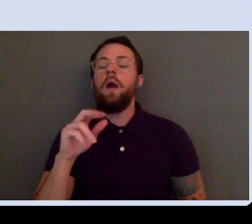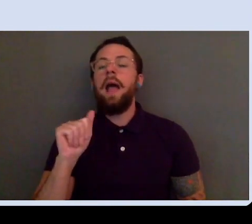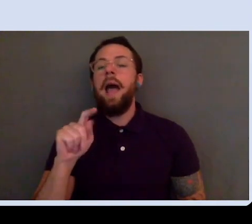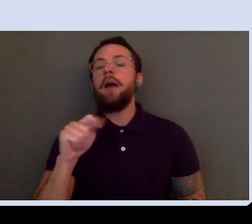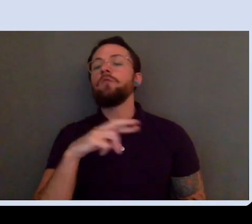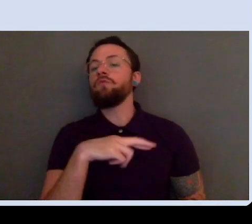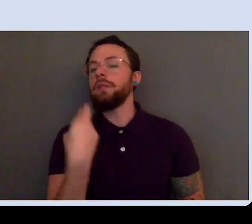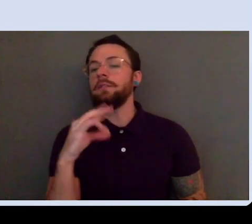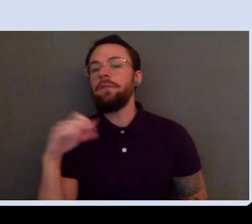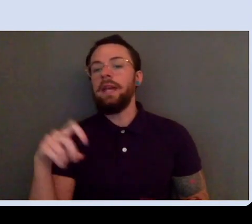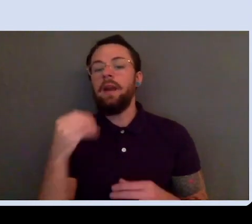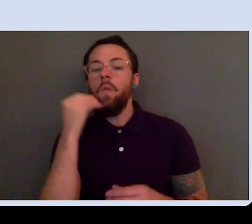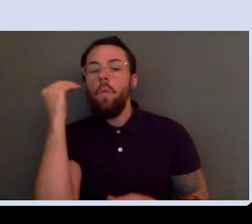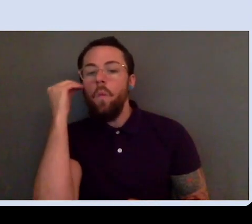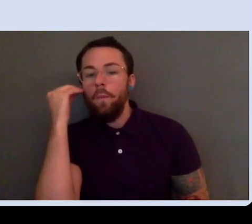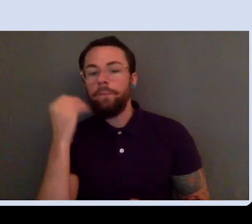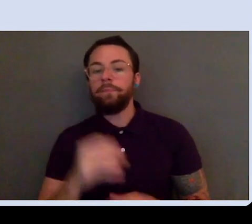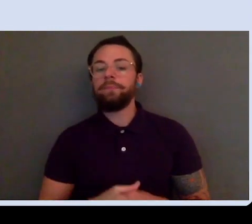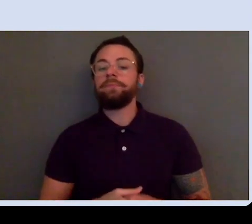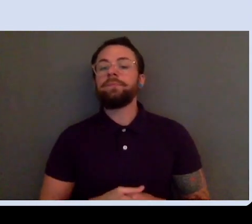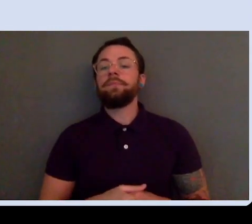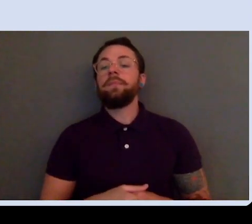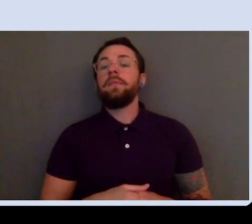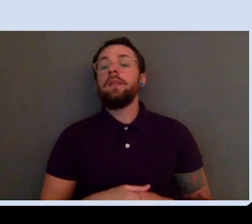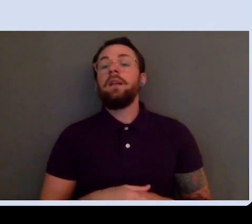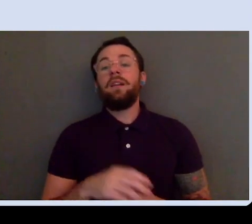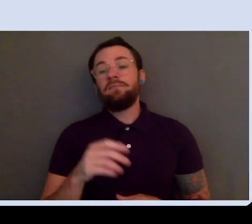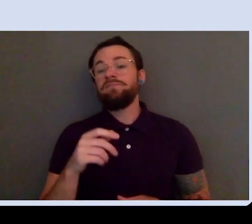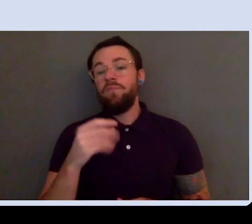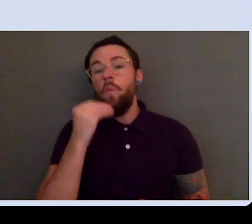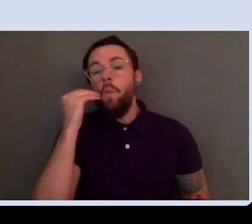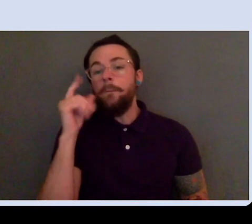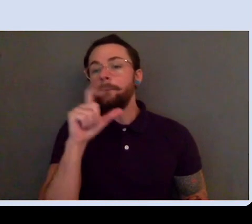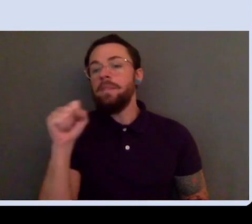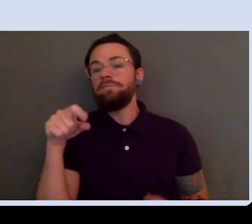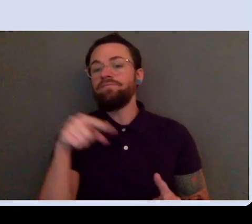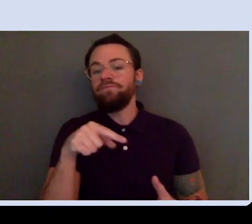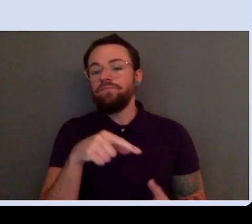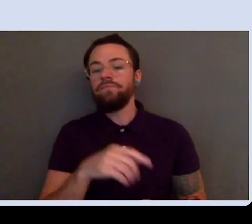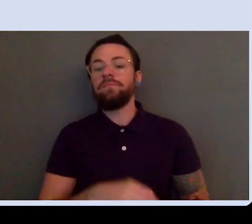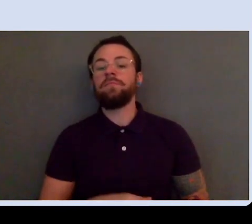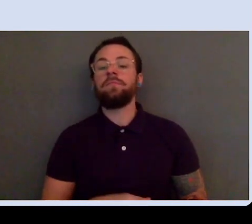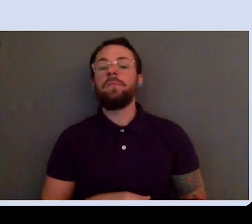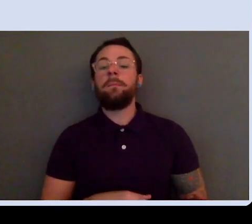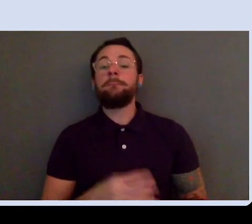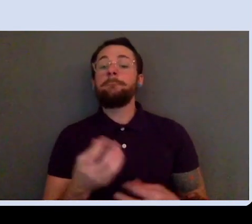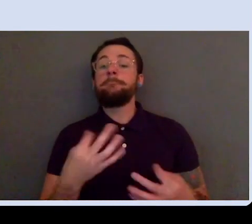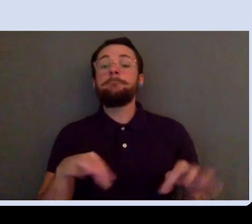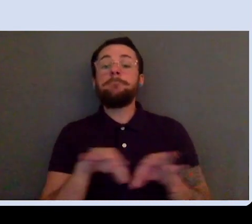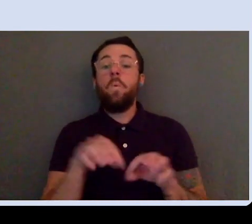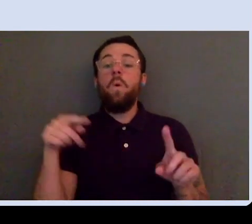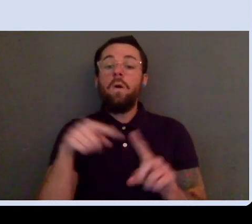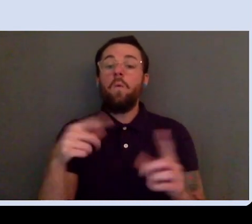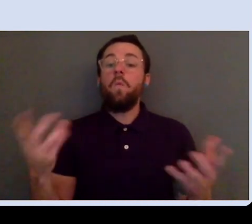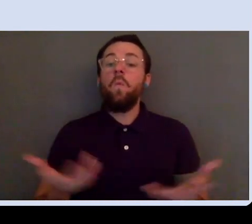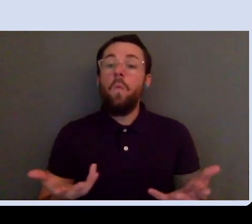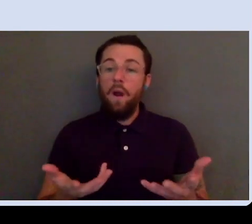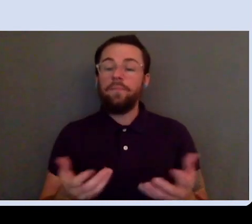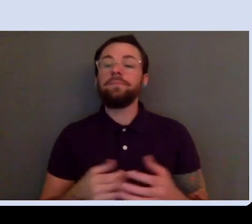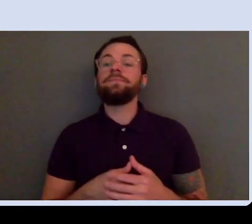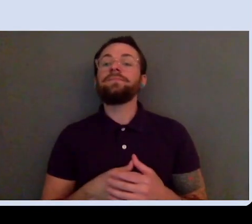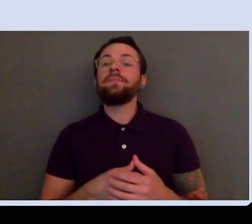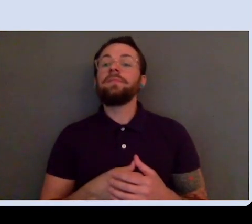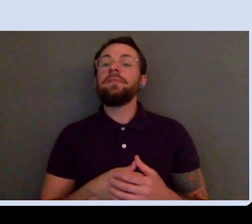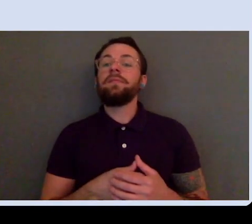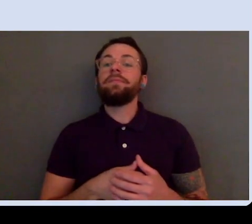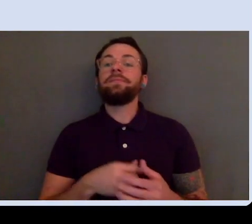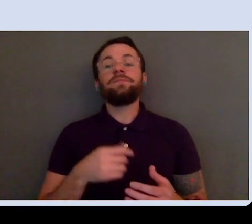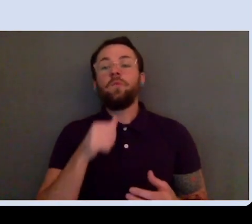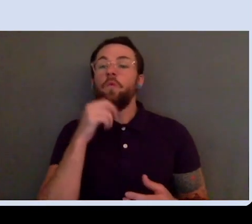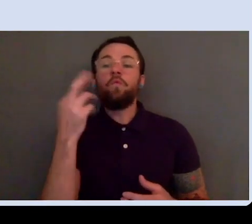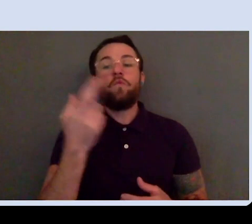One in five transgender youth is at risk of, or is homeless.